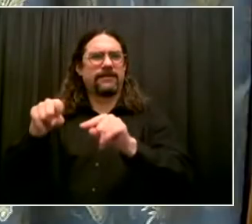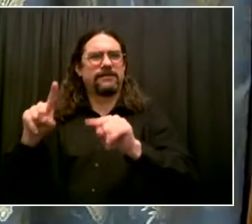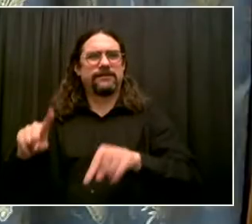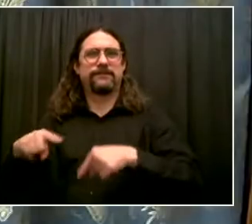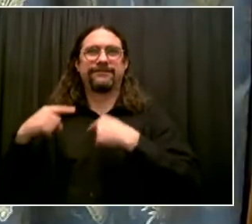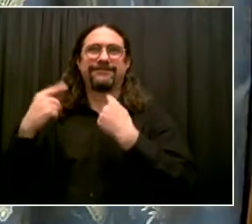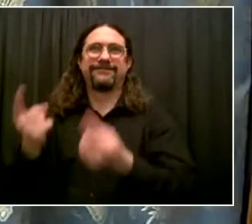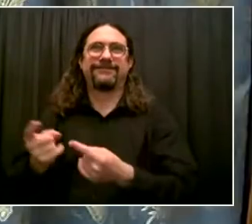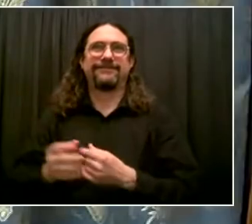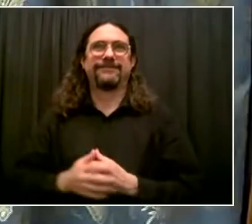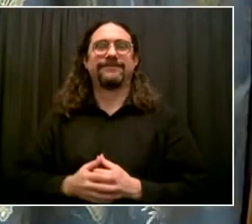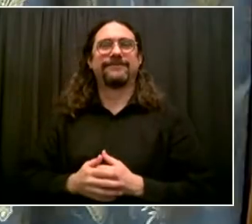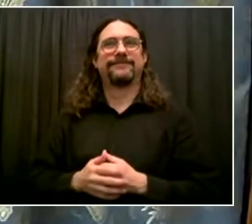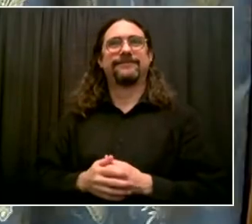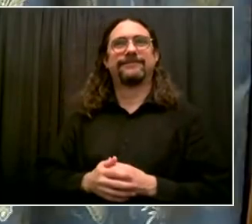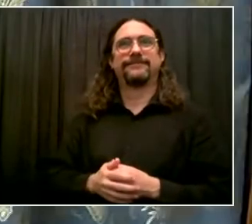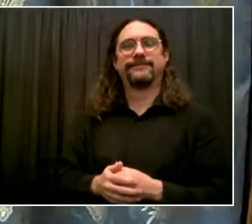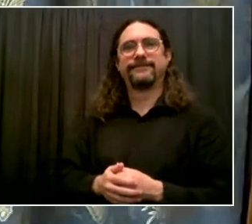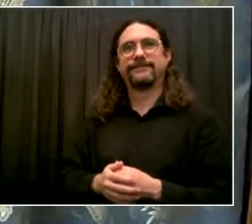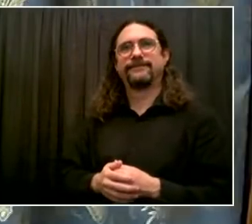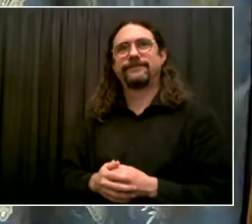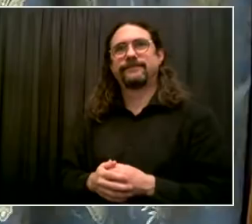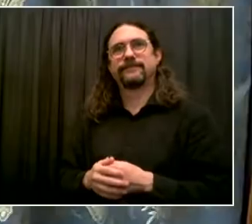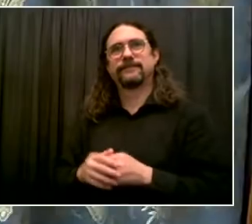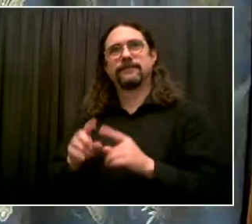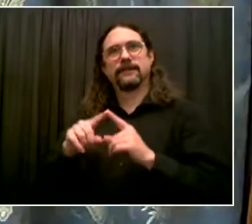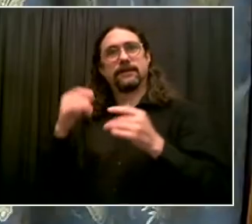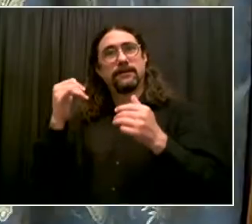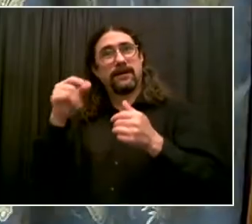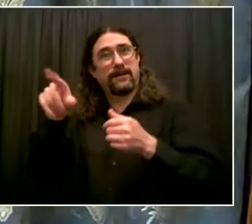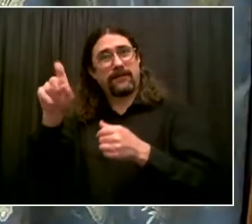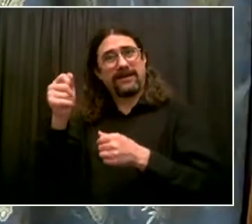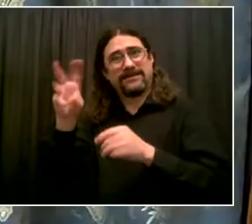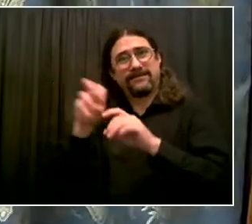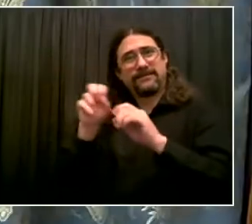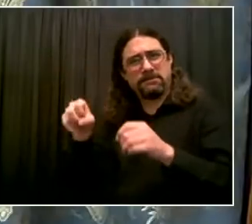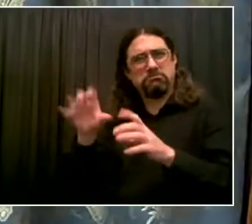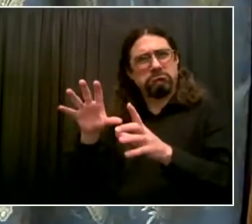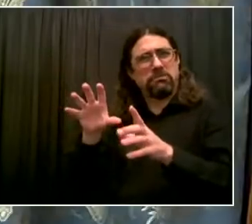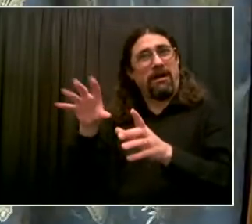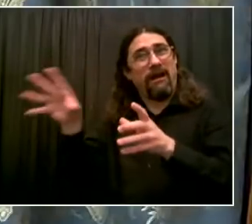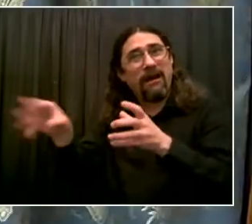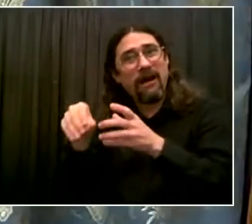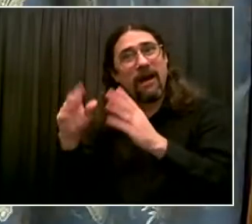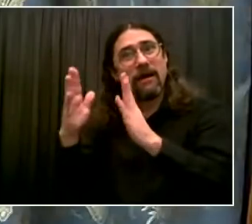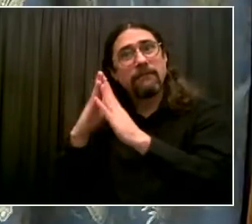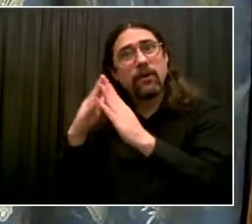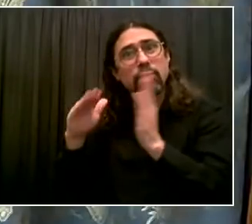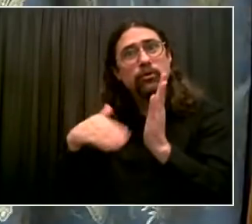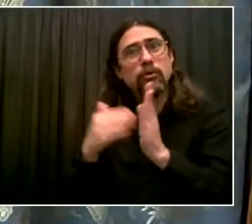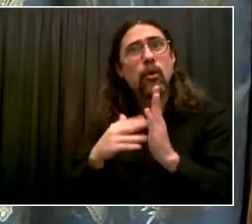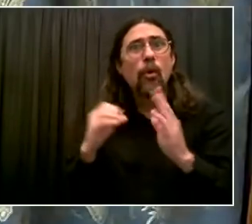PRECINCT FOR SO MANY YEARS AND I WANT TO THANK YOU AS WELL FOR ADDING A COMMUNITY SISTER TO